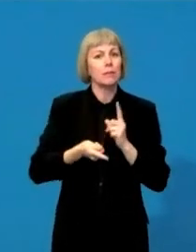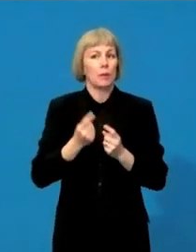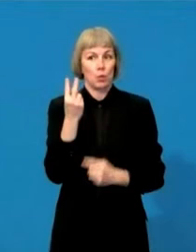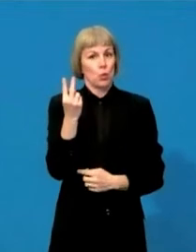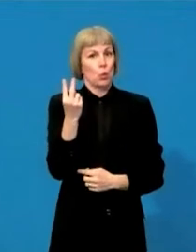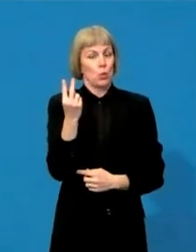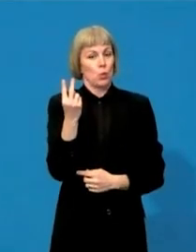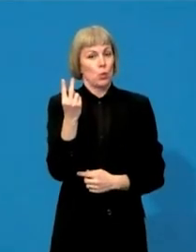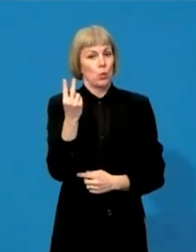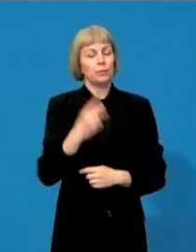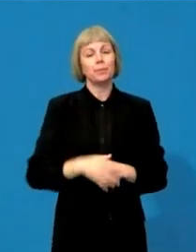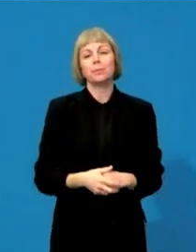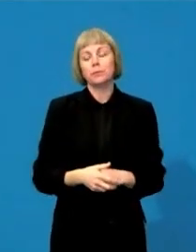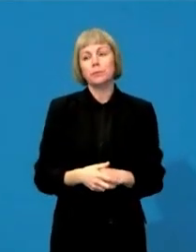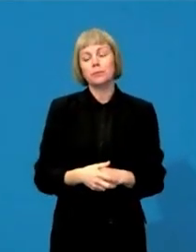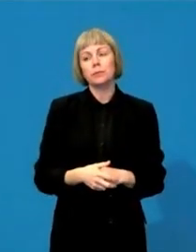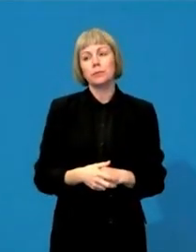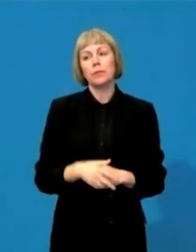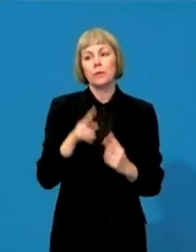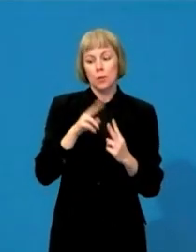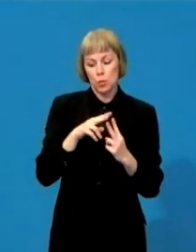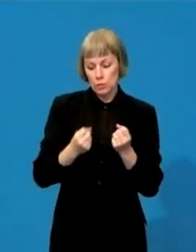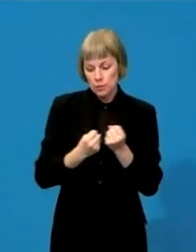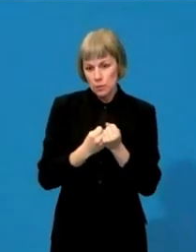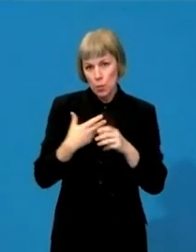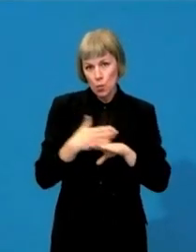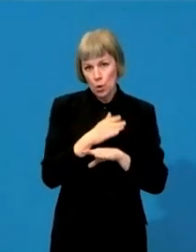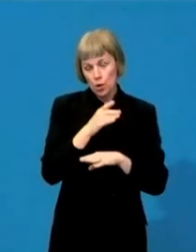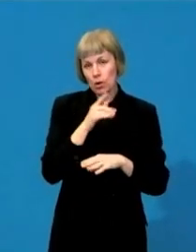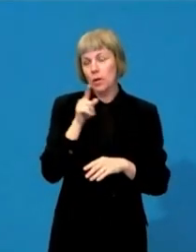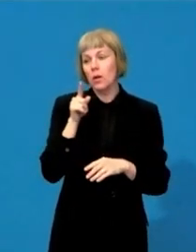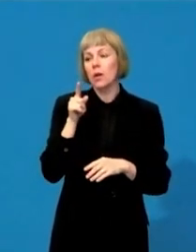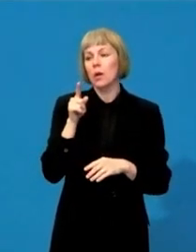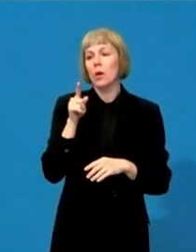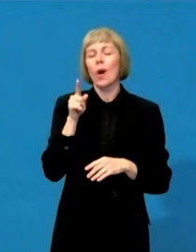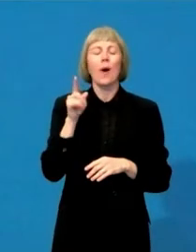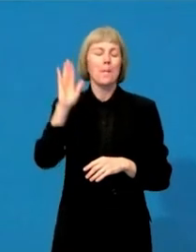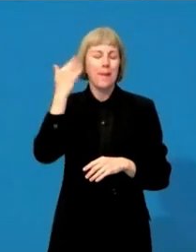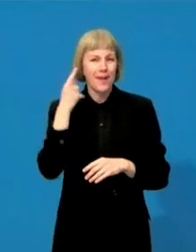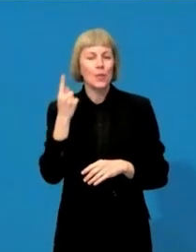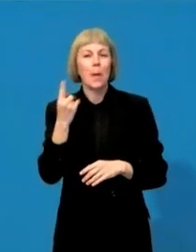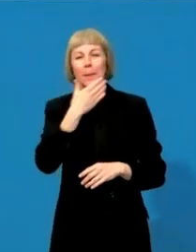There used to be a beautiful lady that used to work there. She no longer works here now.